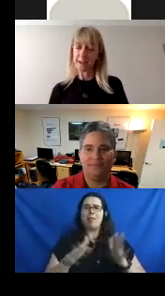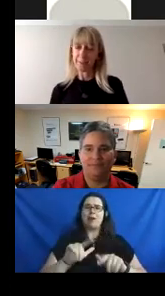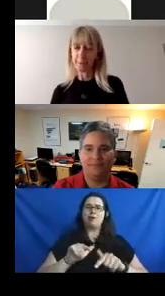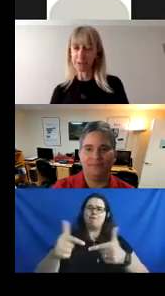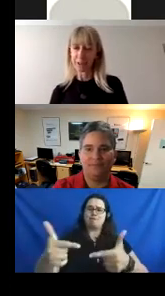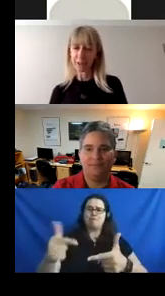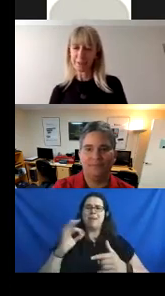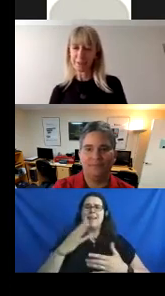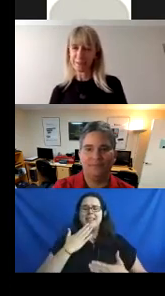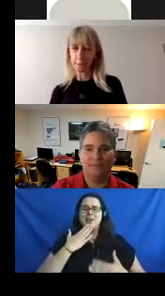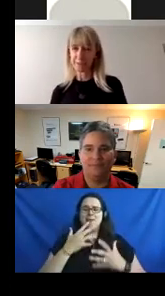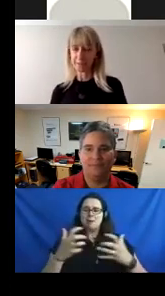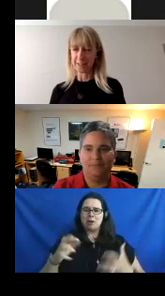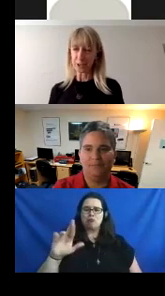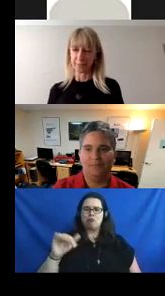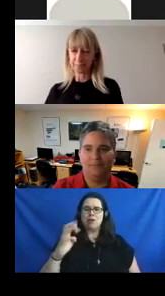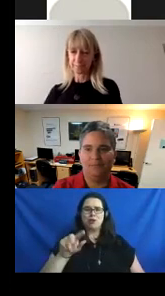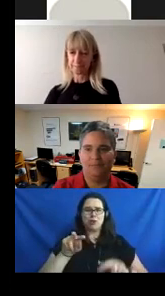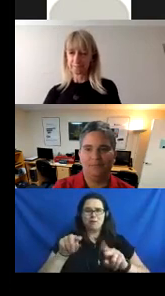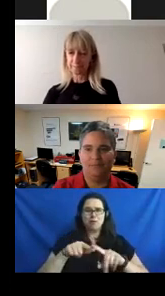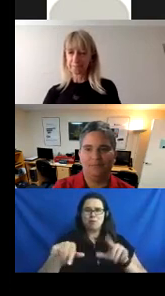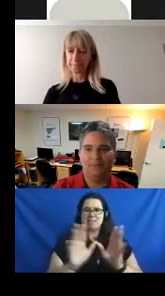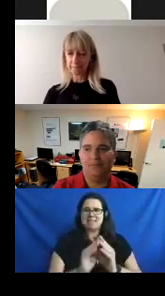THANK YOU, RACHAEL.